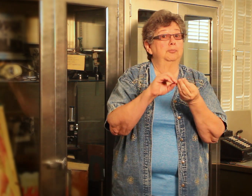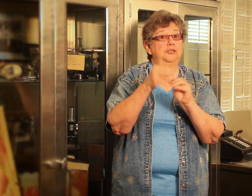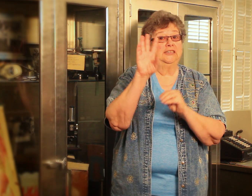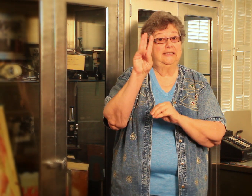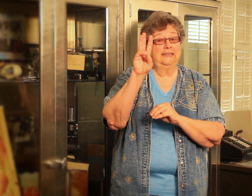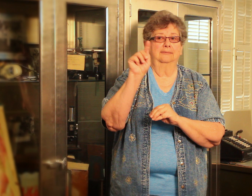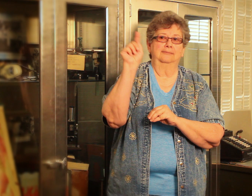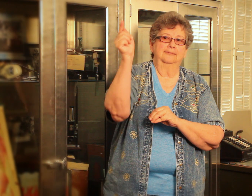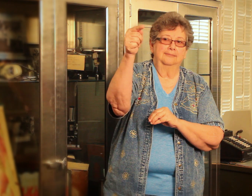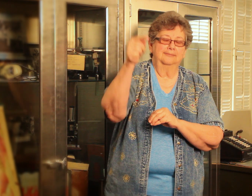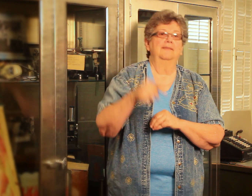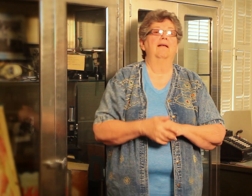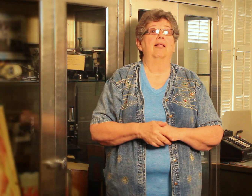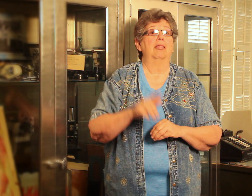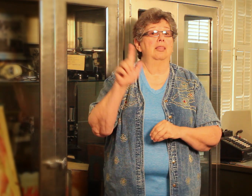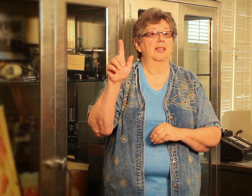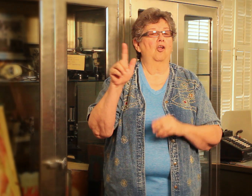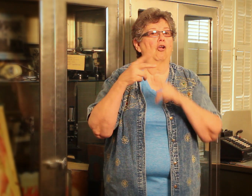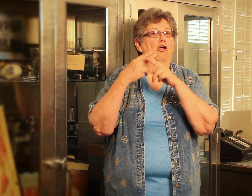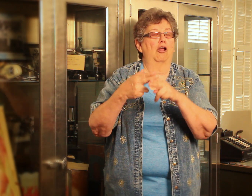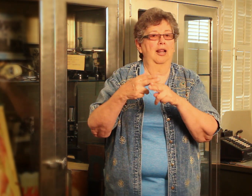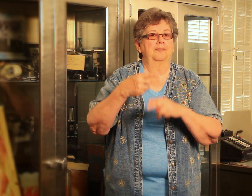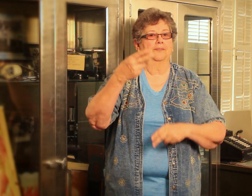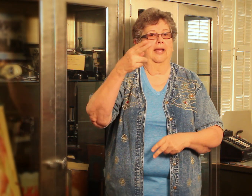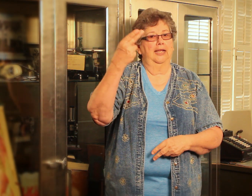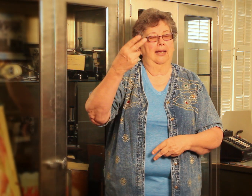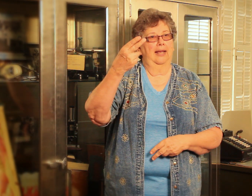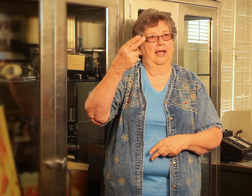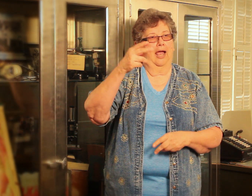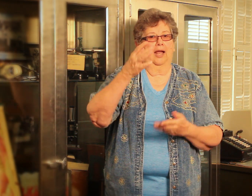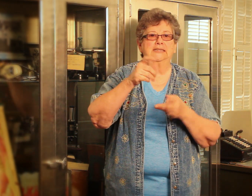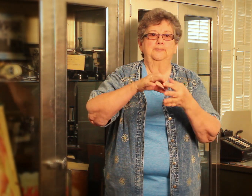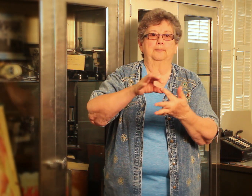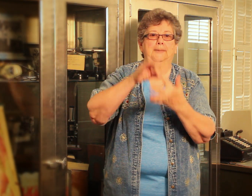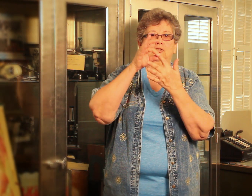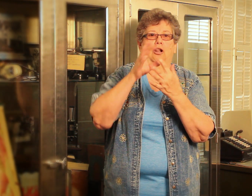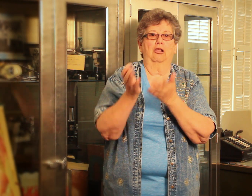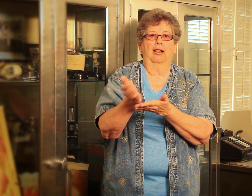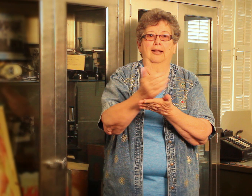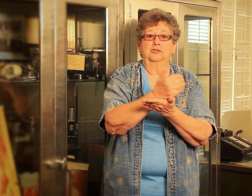And then in the sixth room, we call that the special collections.